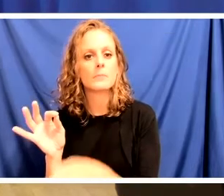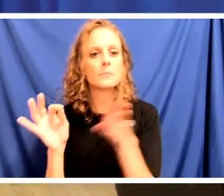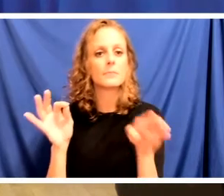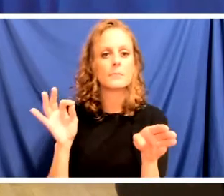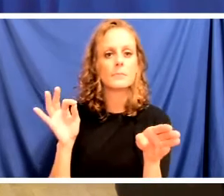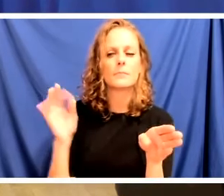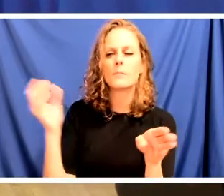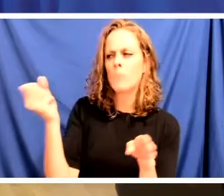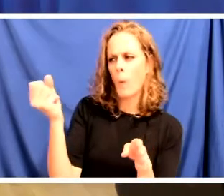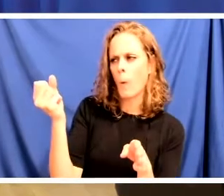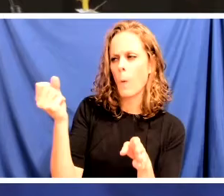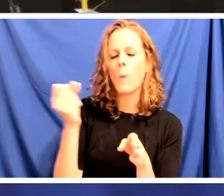A very short.